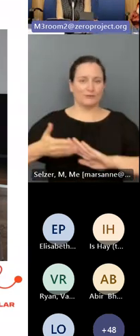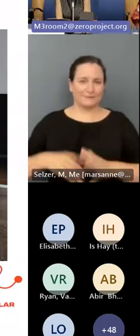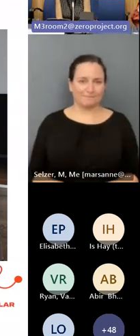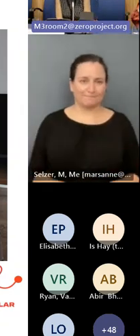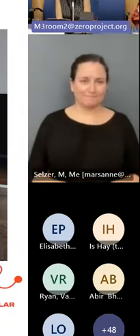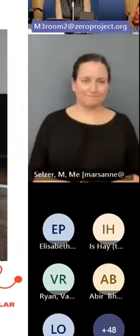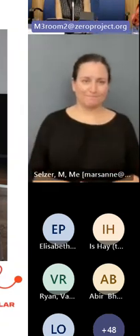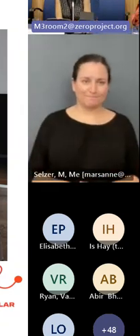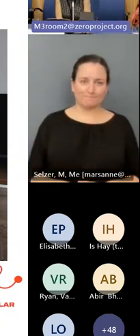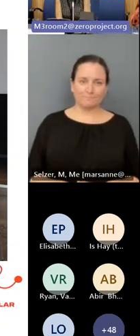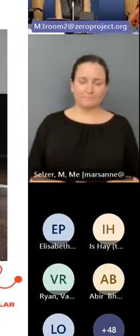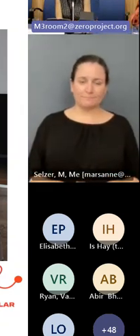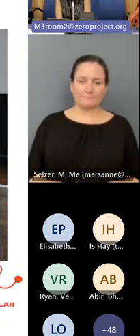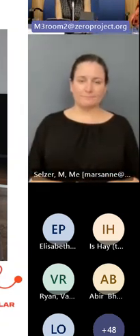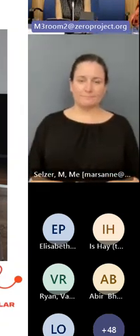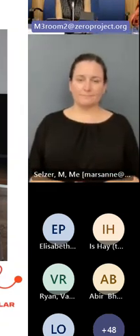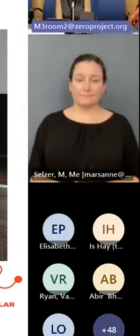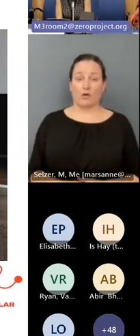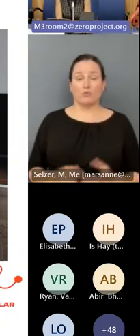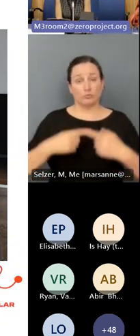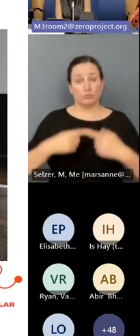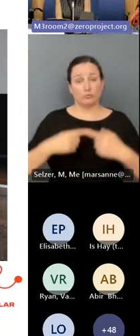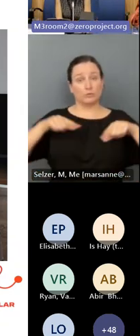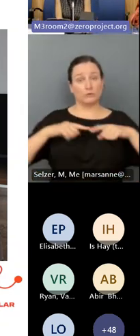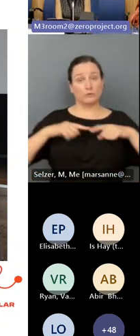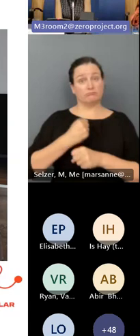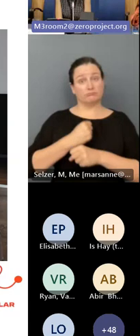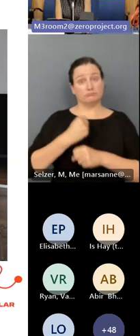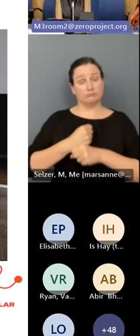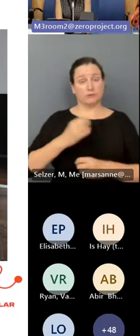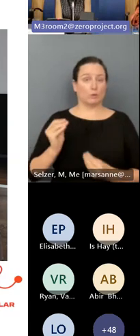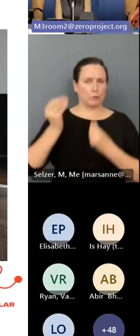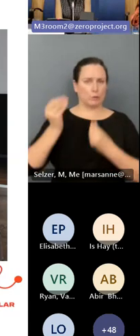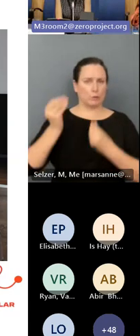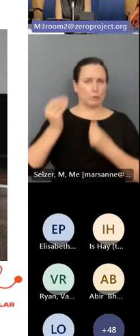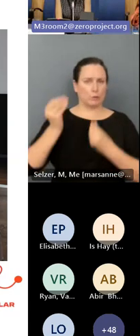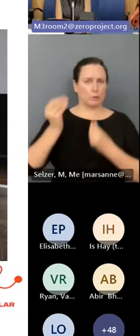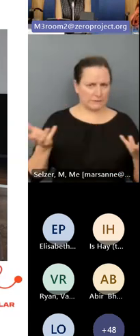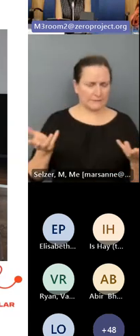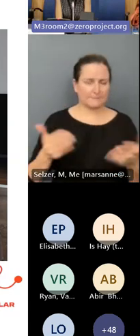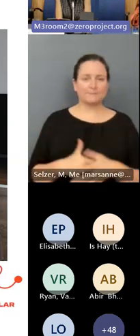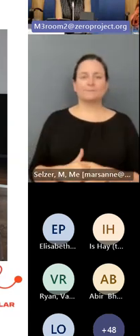who we are and what we are doing for use and I would like to talk more about how we are creating